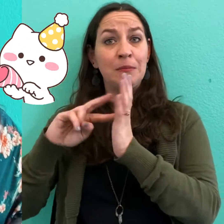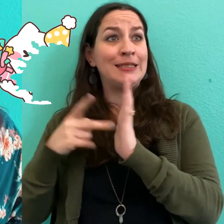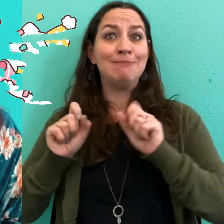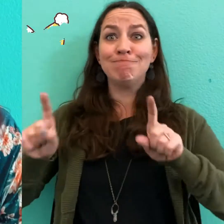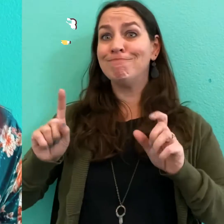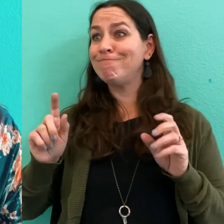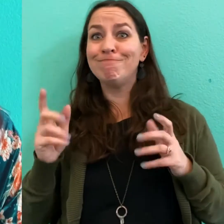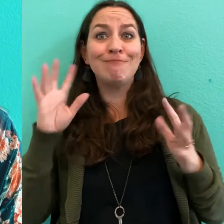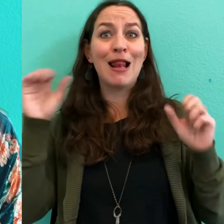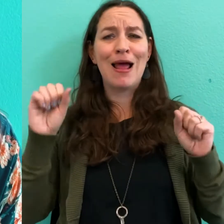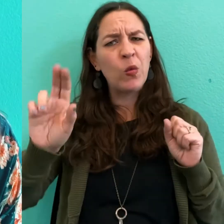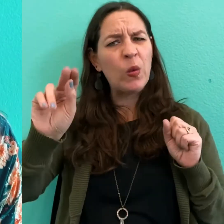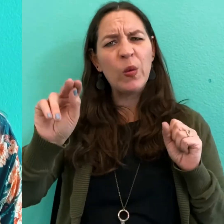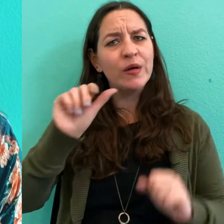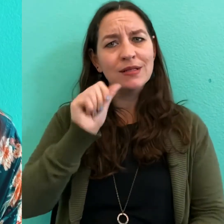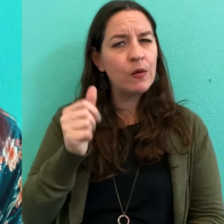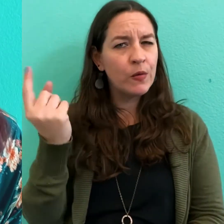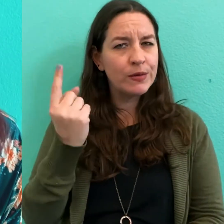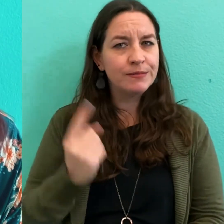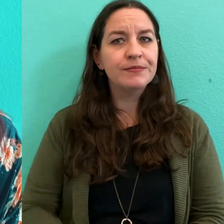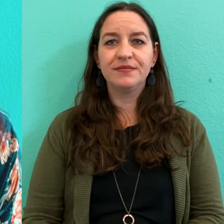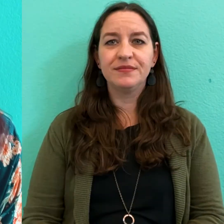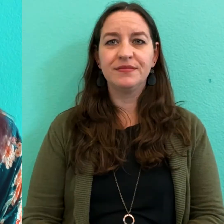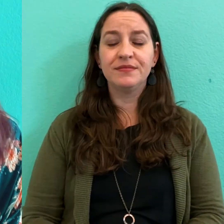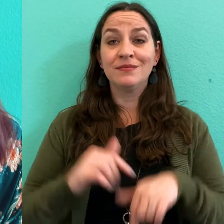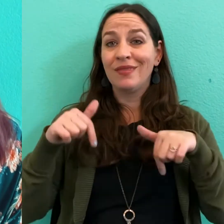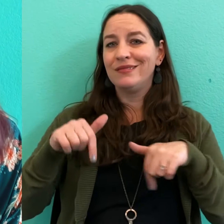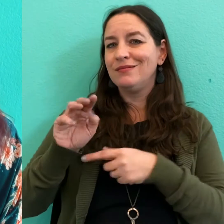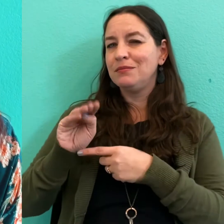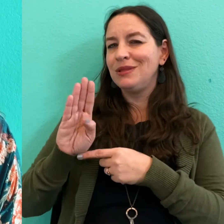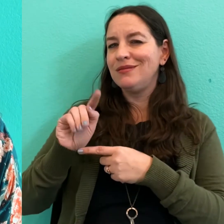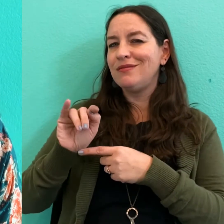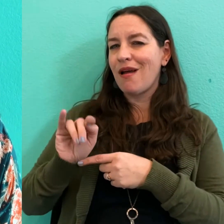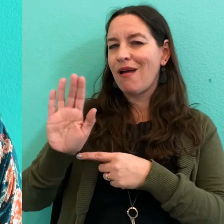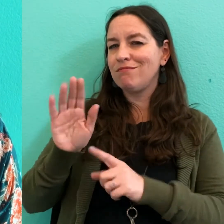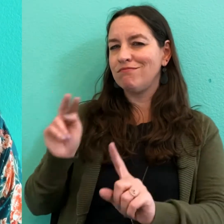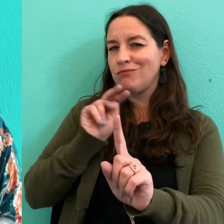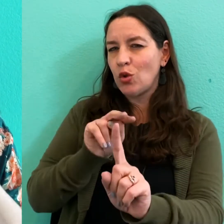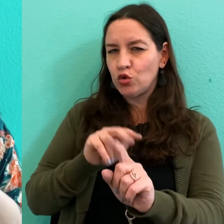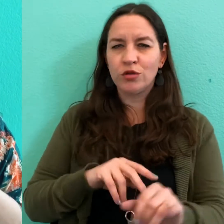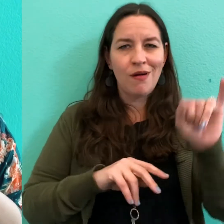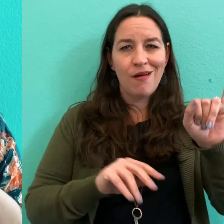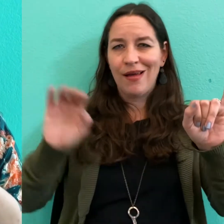And that's not really what it means in terms of the Myers Briggs. In terms of the Myers Briggs, what we're asking is how do you get your batteries